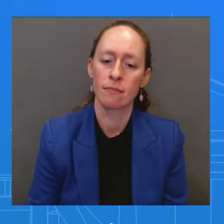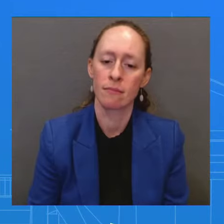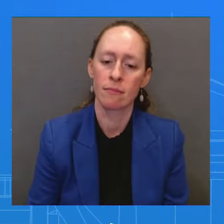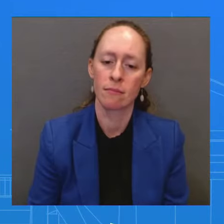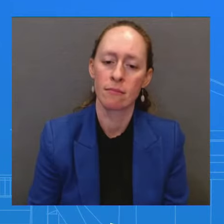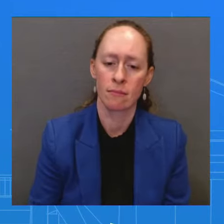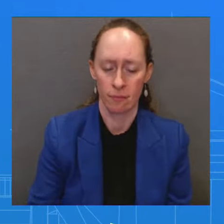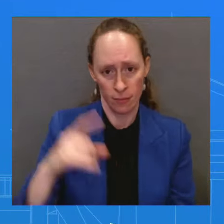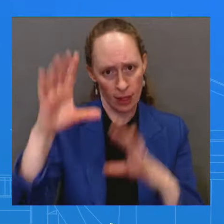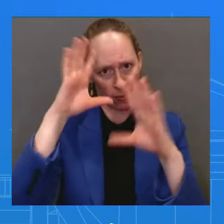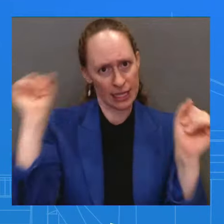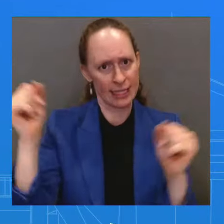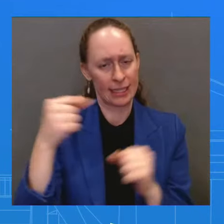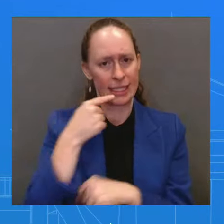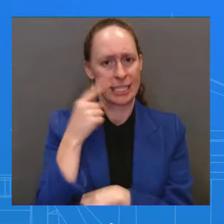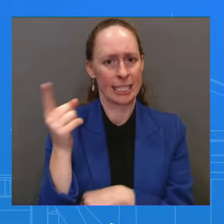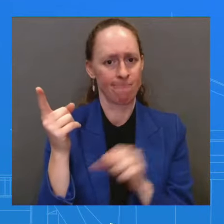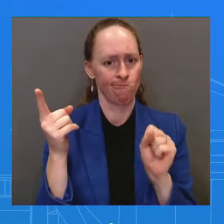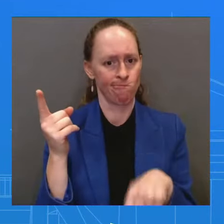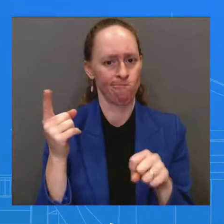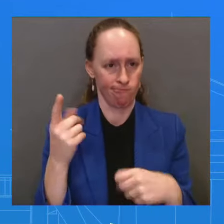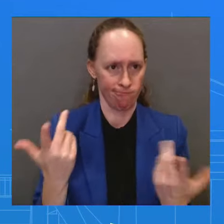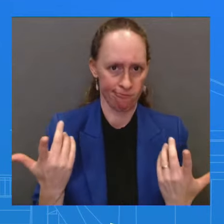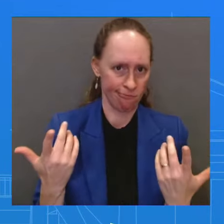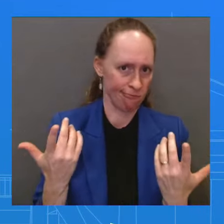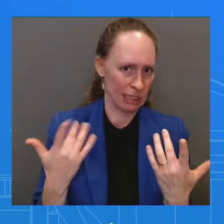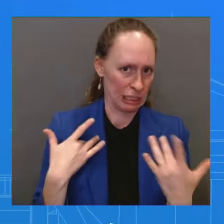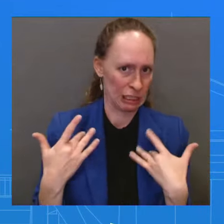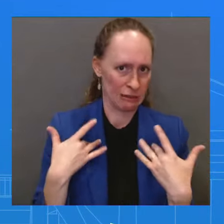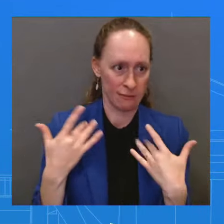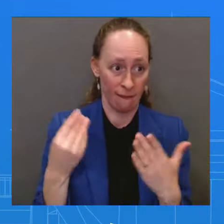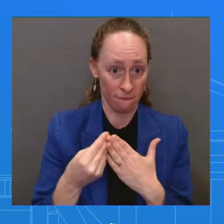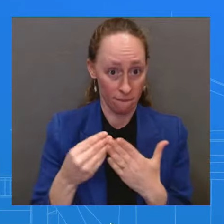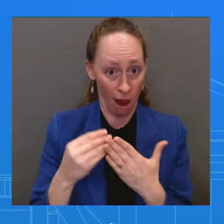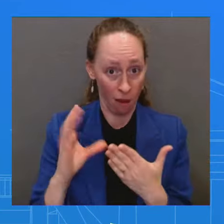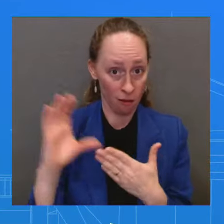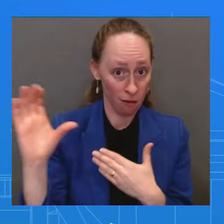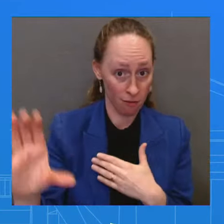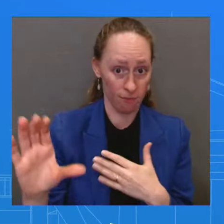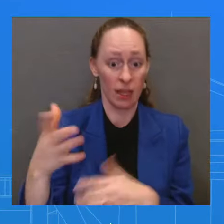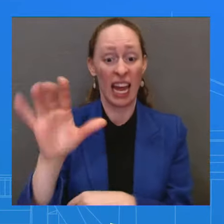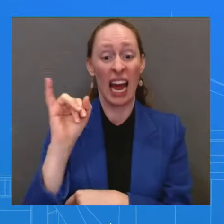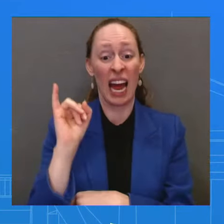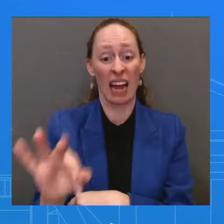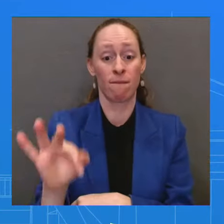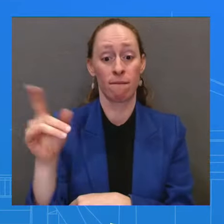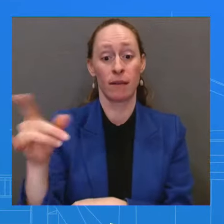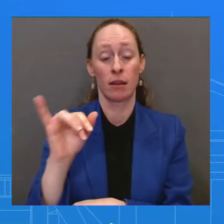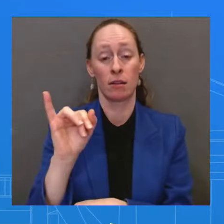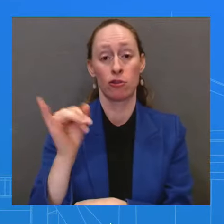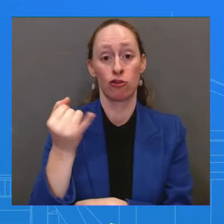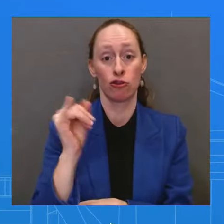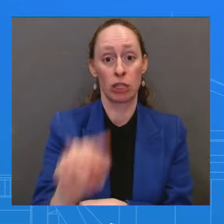who has said he's against moving an aid package to Ukraine, is elected Speaker, does the White House believe they can still get more funding through?